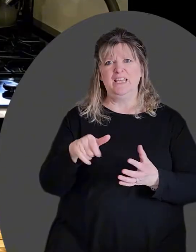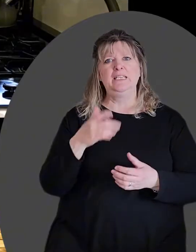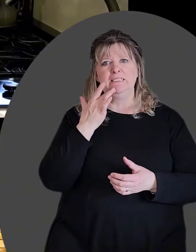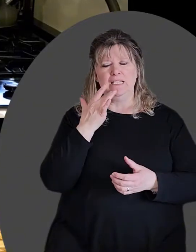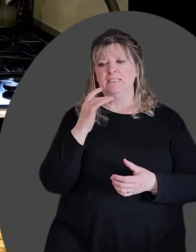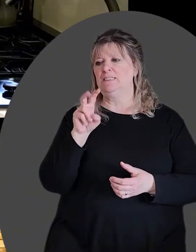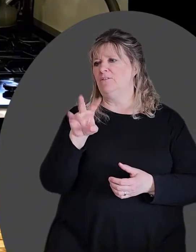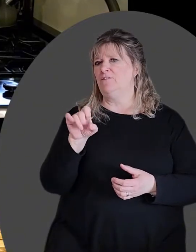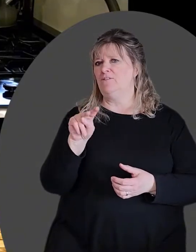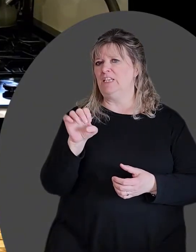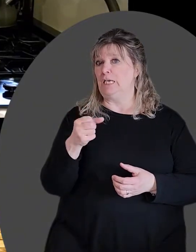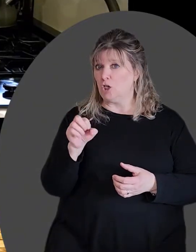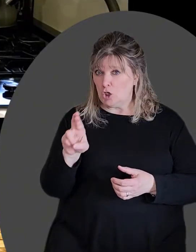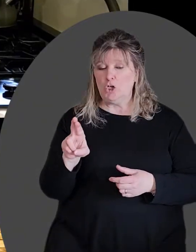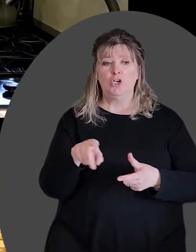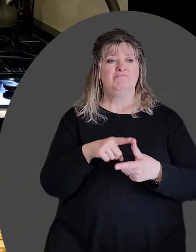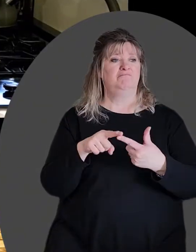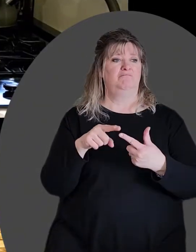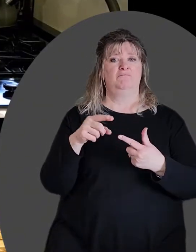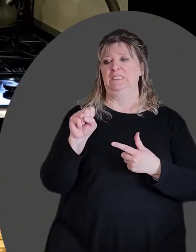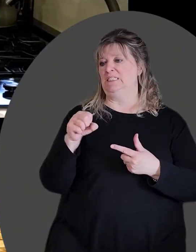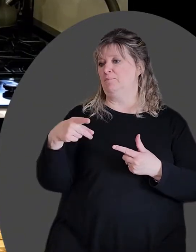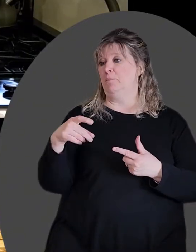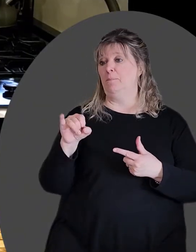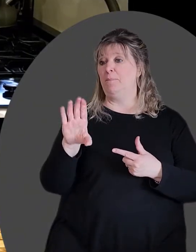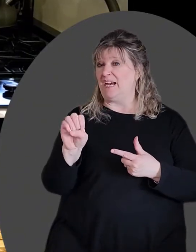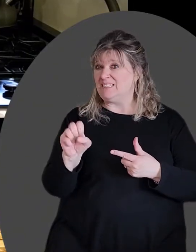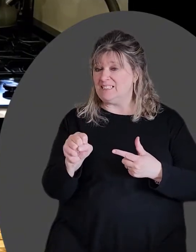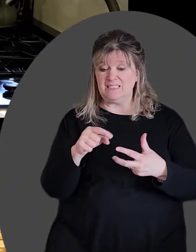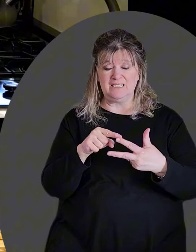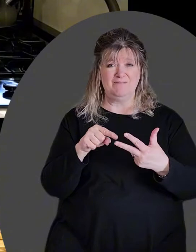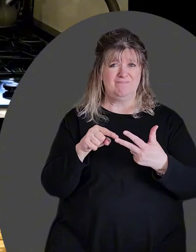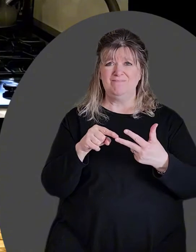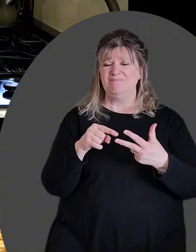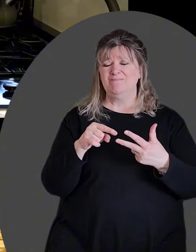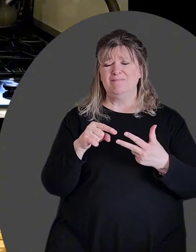it's I can taste the spices a hint of all the spices